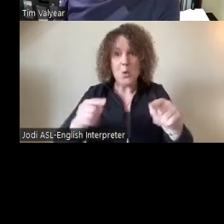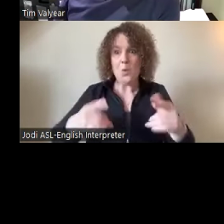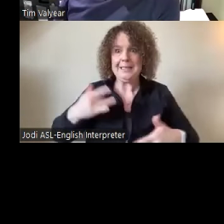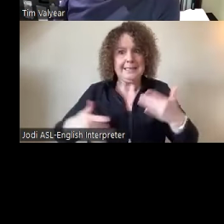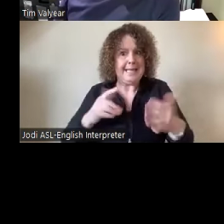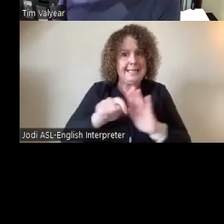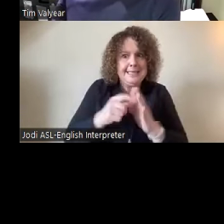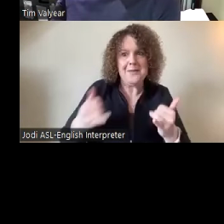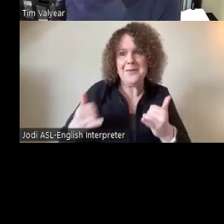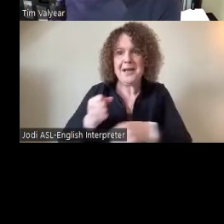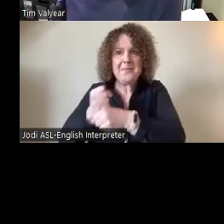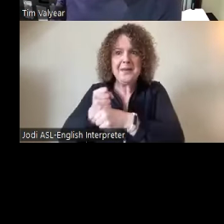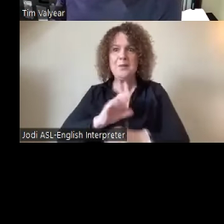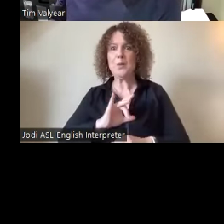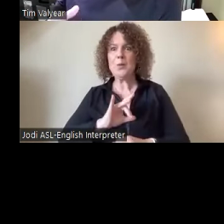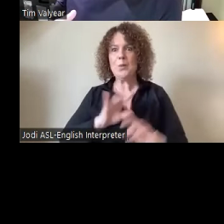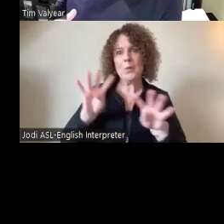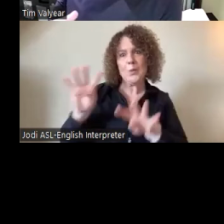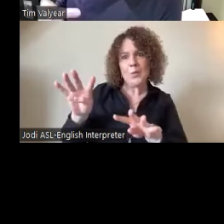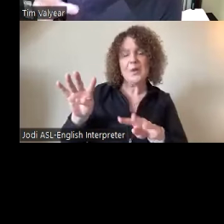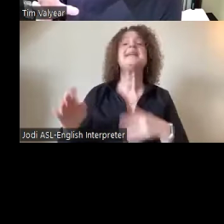about baseball and if there' s any baseball fans out there,